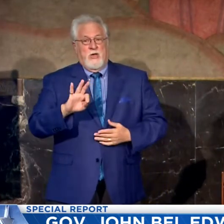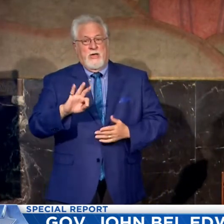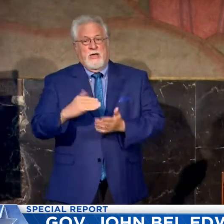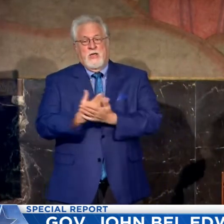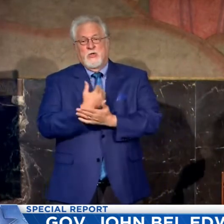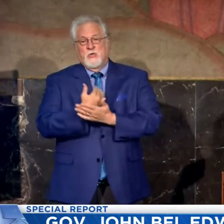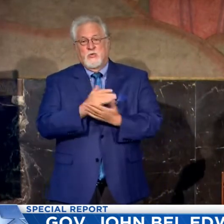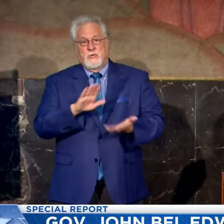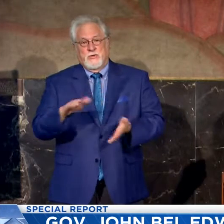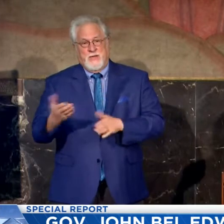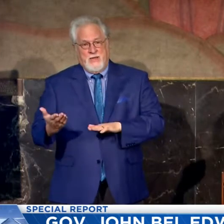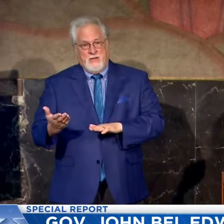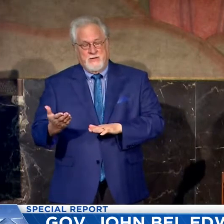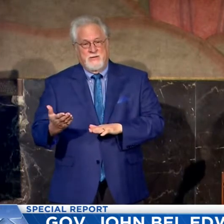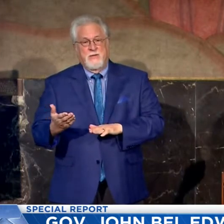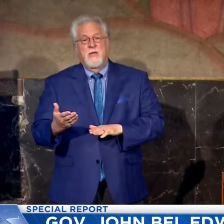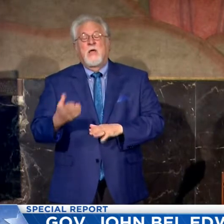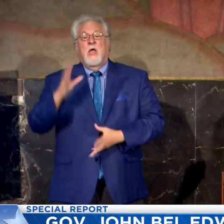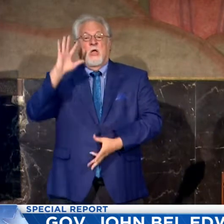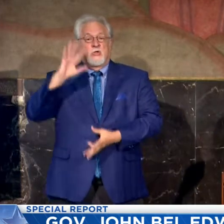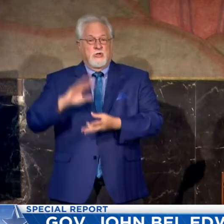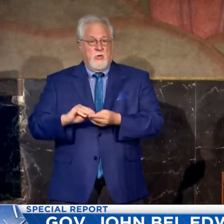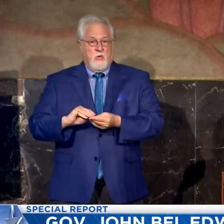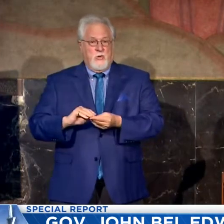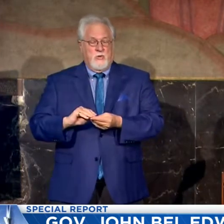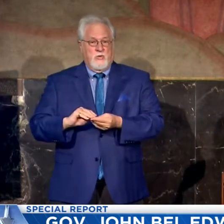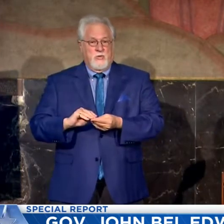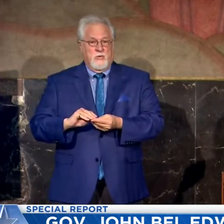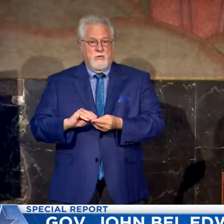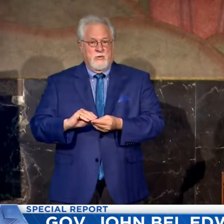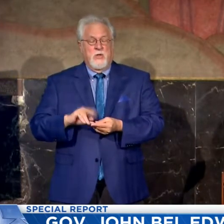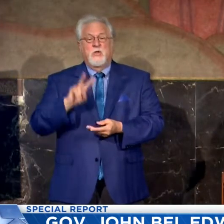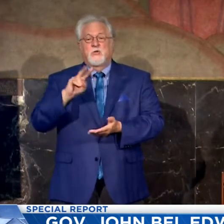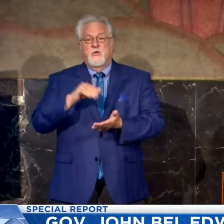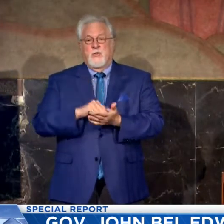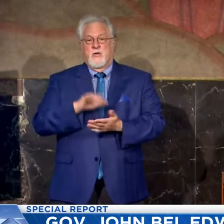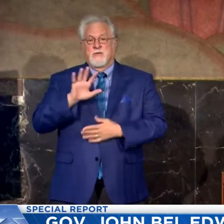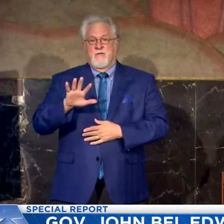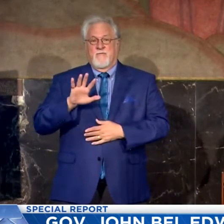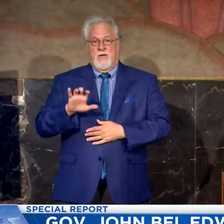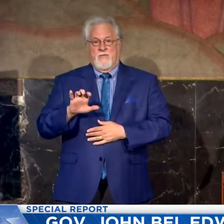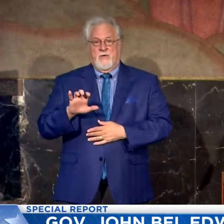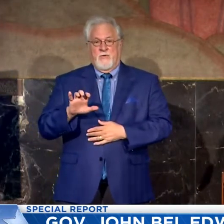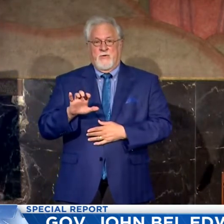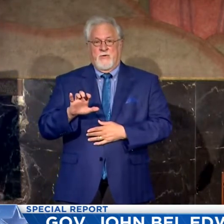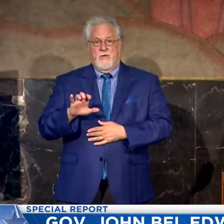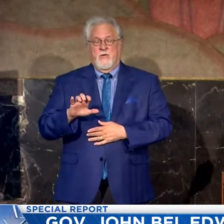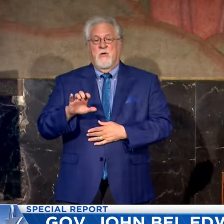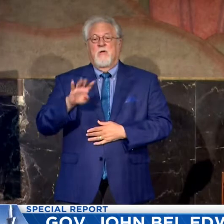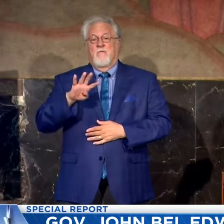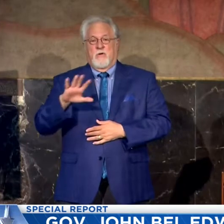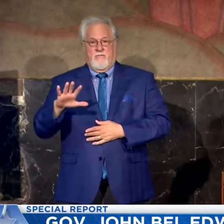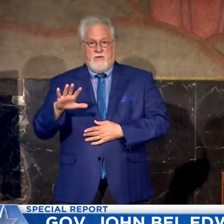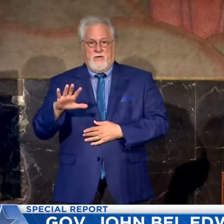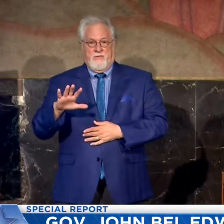PUBLIC HEALTH EMERGENCY. SADLY, WE REPORT 39 NEW DEATHS WHICH BRINGS THE TOTAL NUMBER